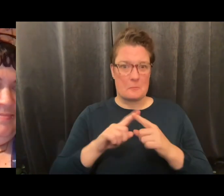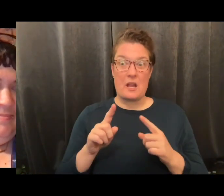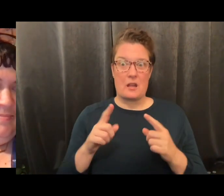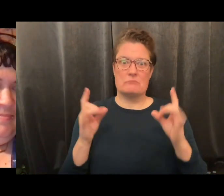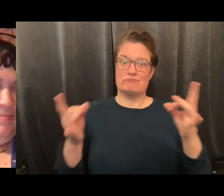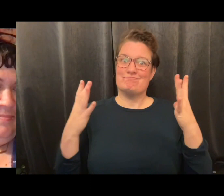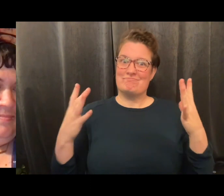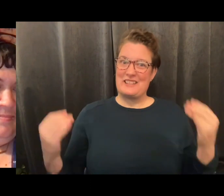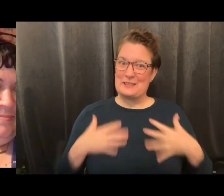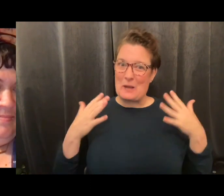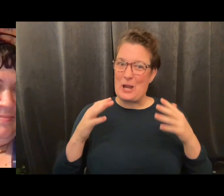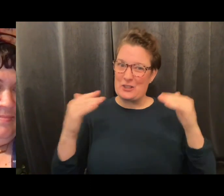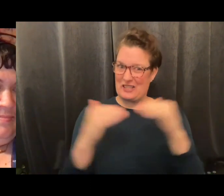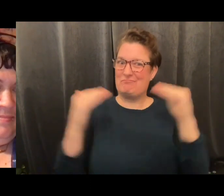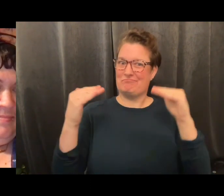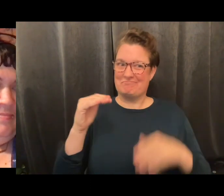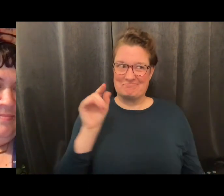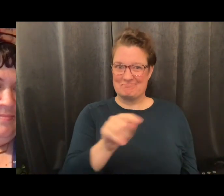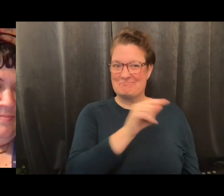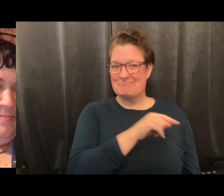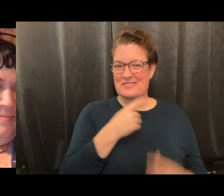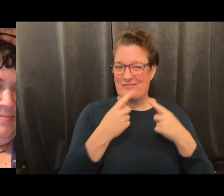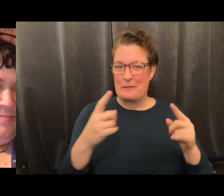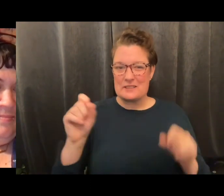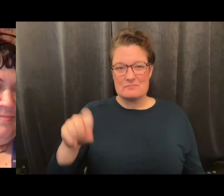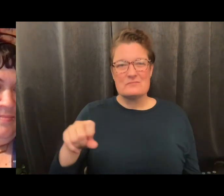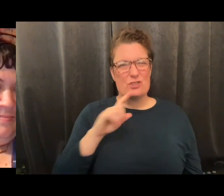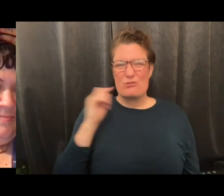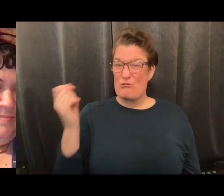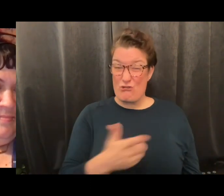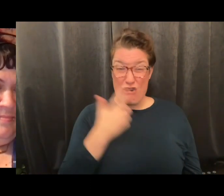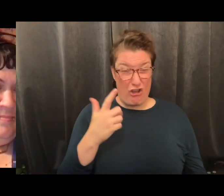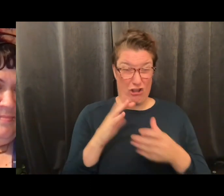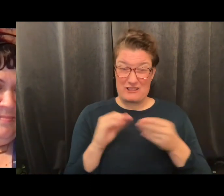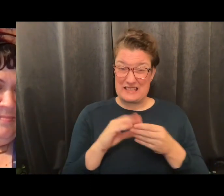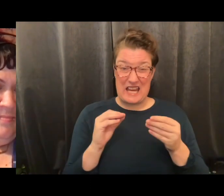They just all say you, you have to live right now the world that you're imagining